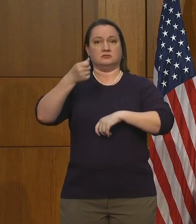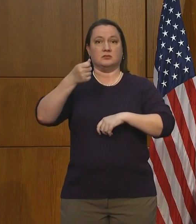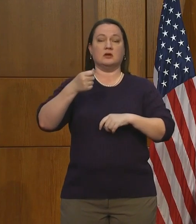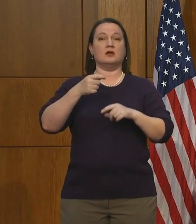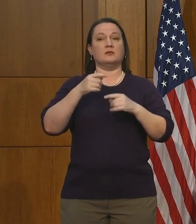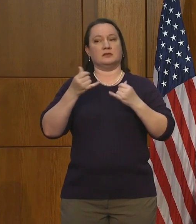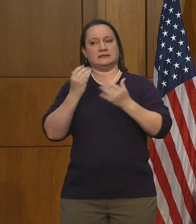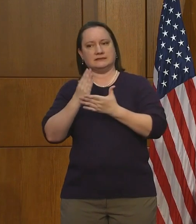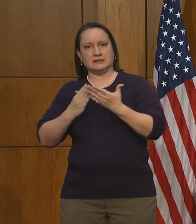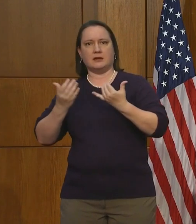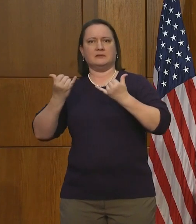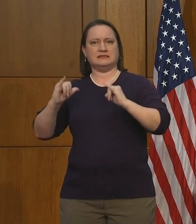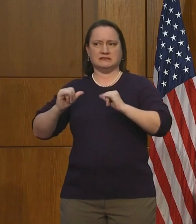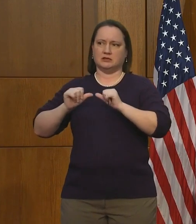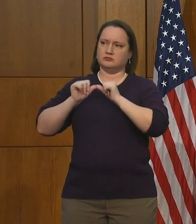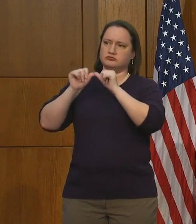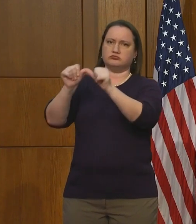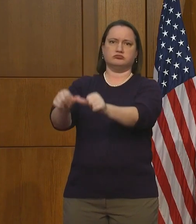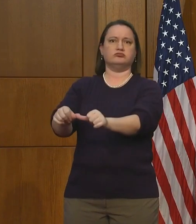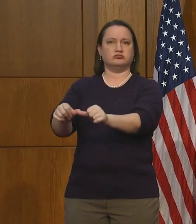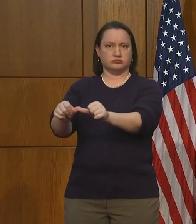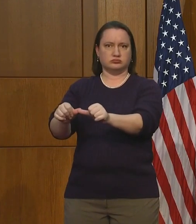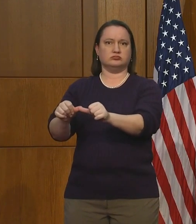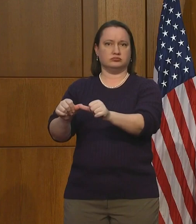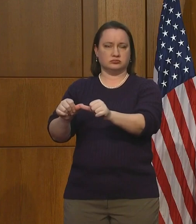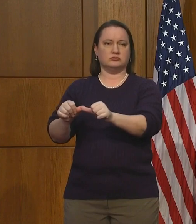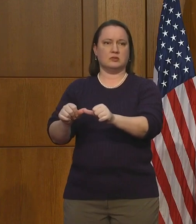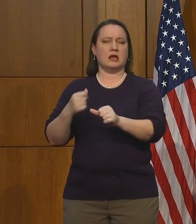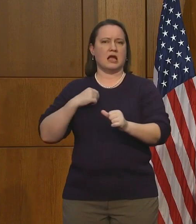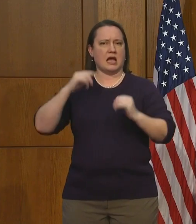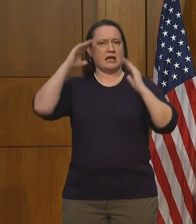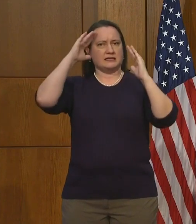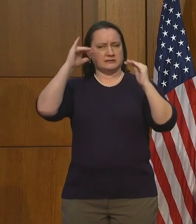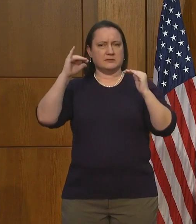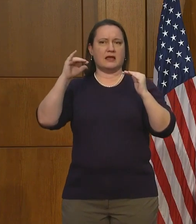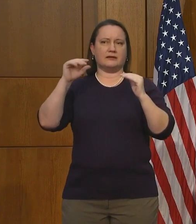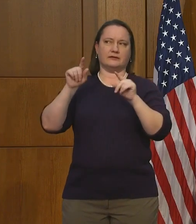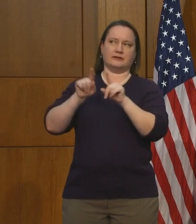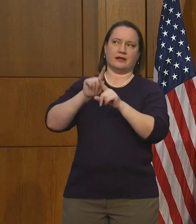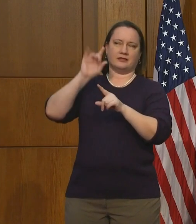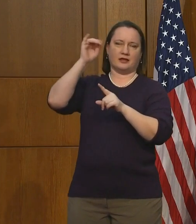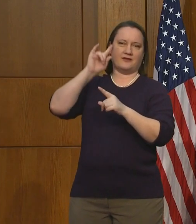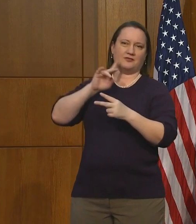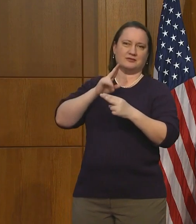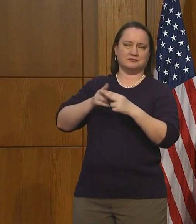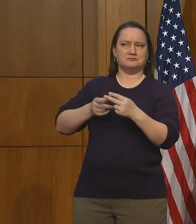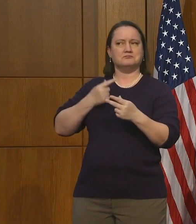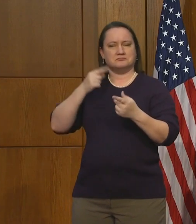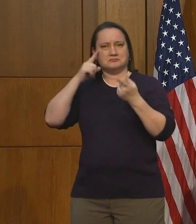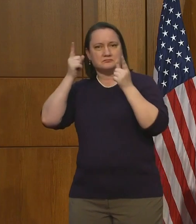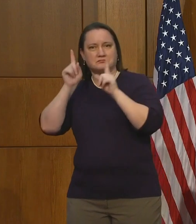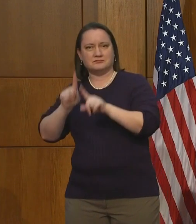THE SHUT DOWN OF BUSINESSES ALSO ECONOMIC ACTIVITY CONTINUES ON THE COMMONWEALTH